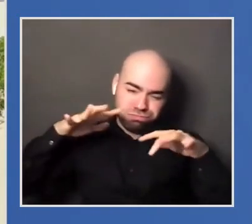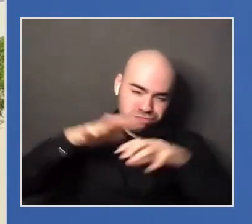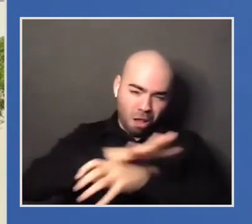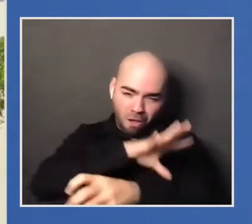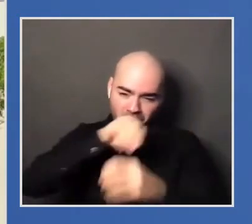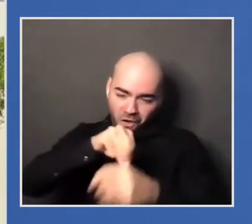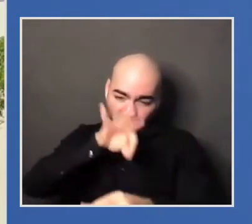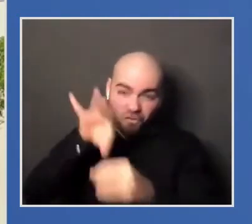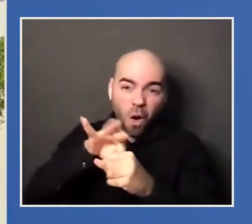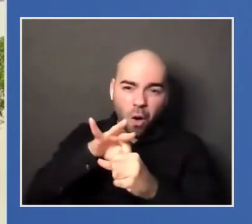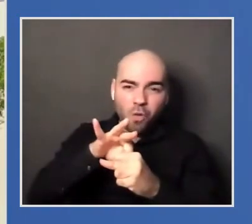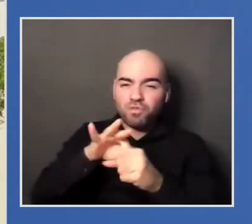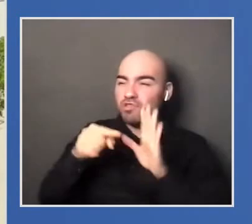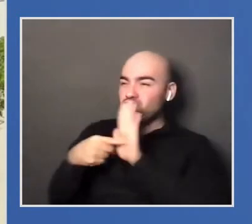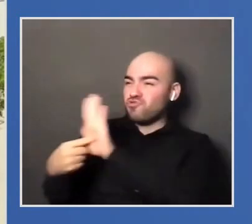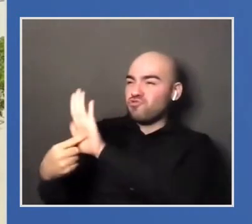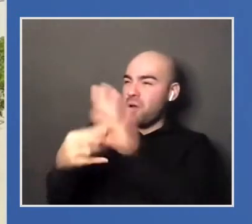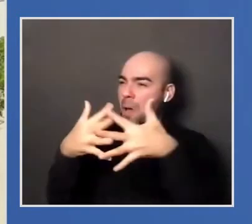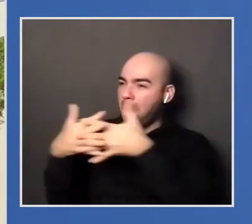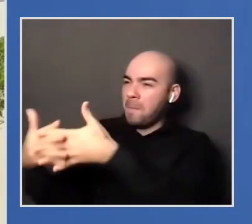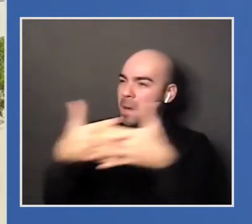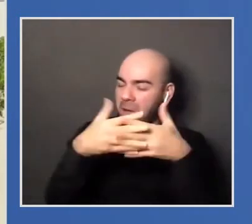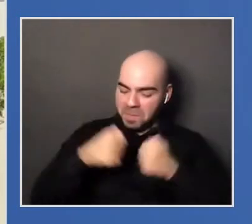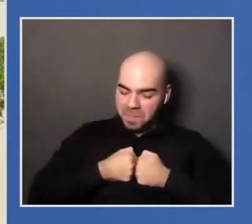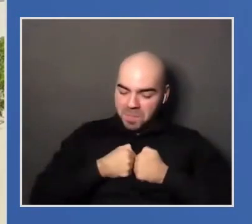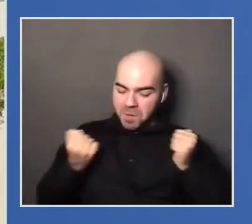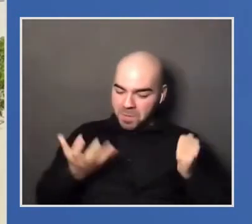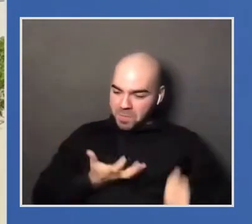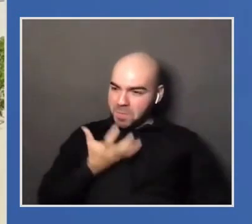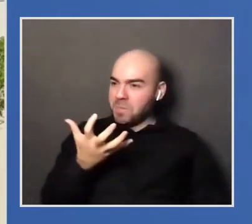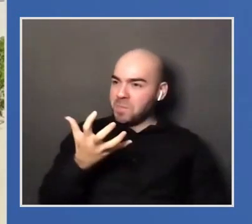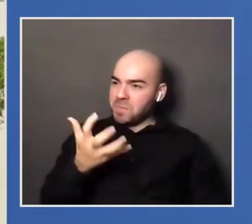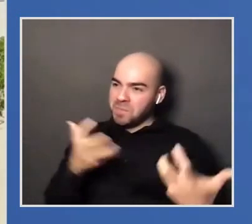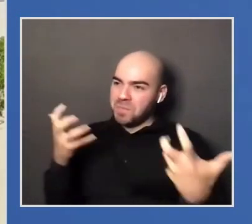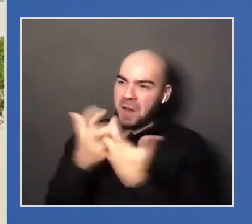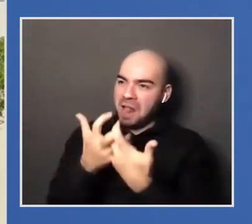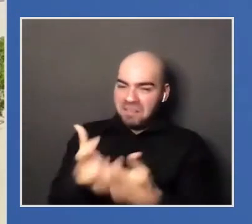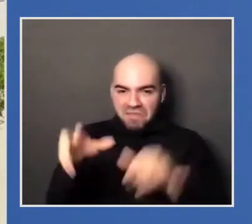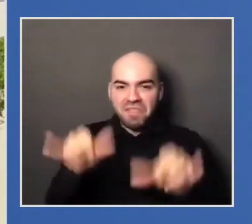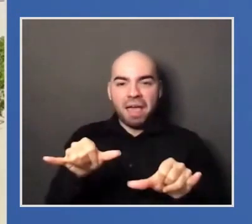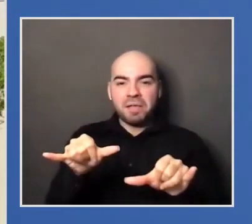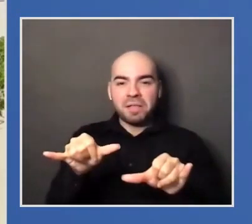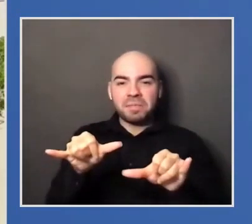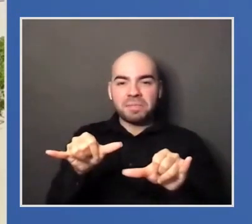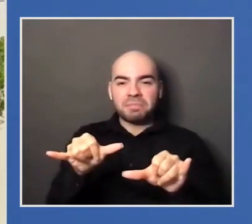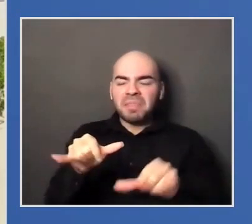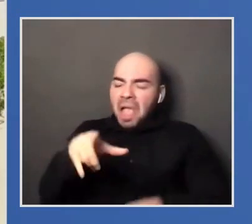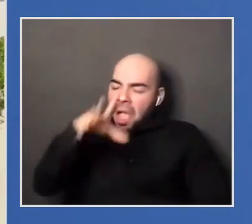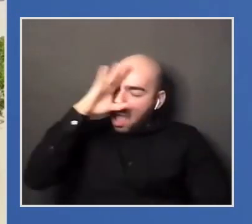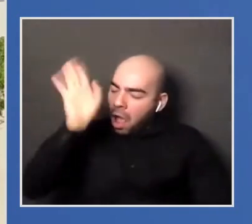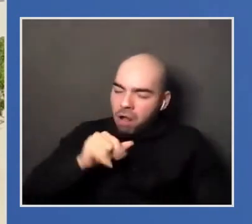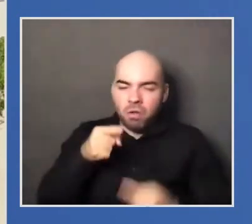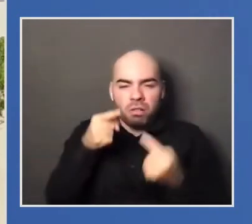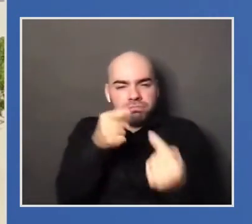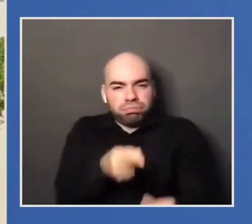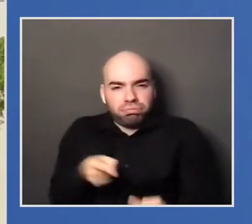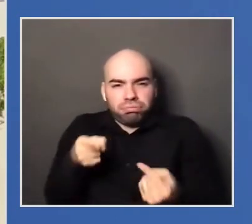NUKE THEM. YOU KNOW WINDMILLS COST CANCER ACCORDING TO HIM. THE, WHAT IS THIS GUY TALKING